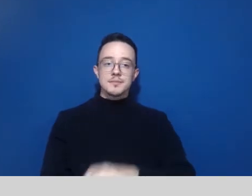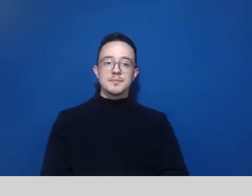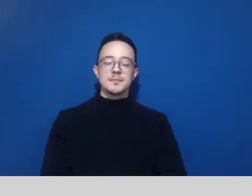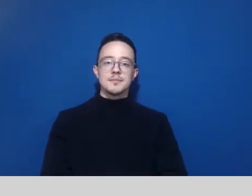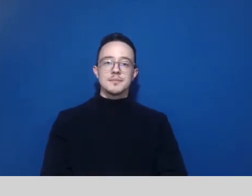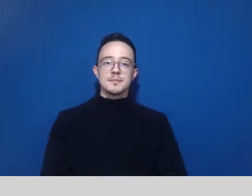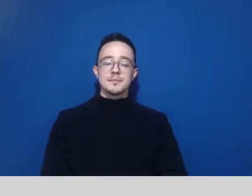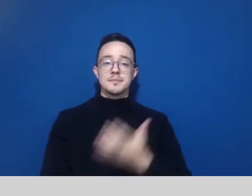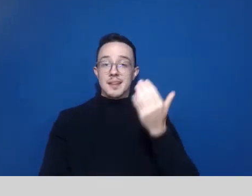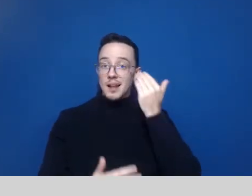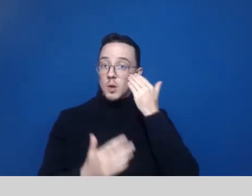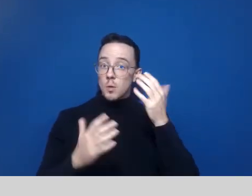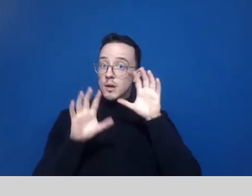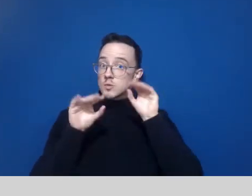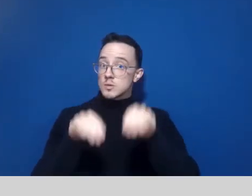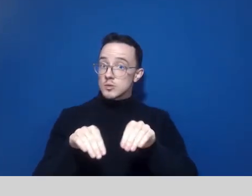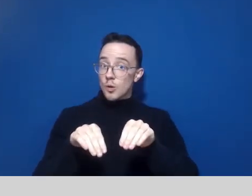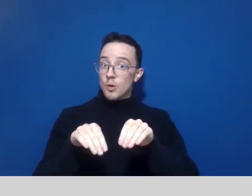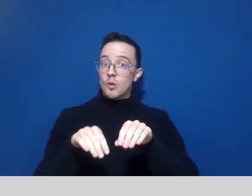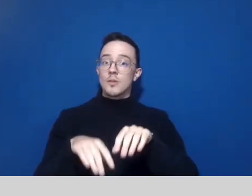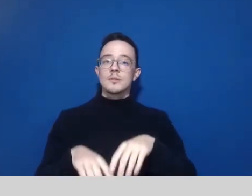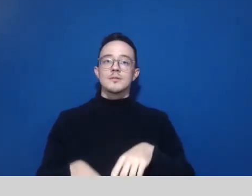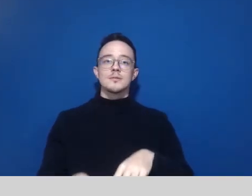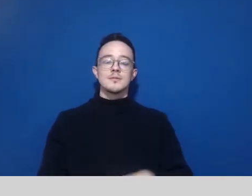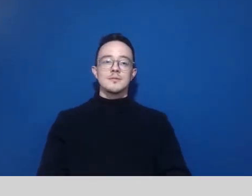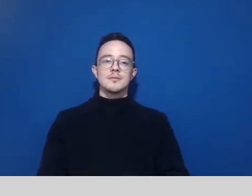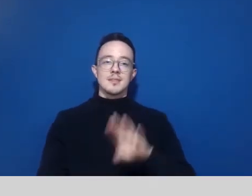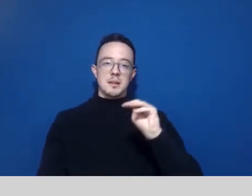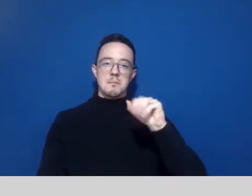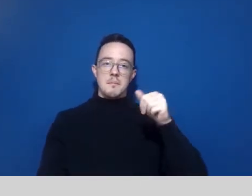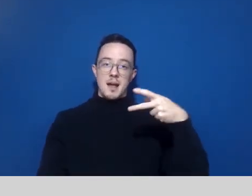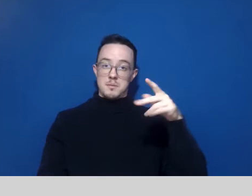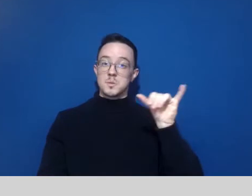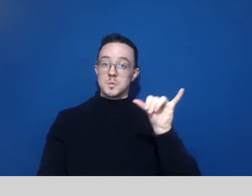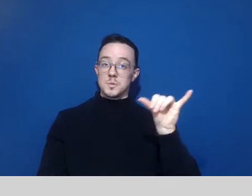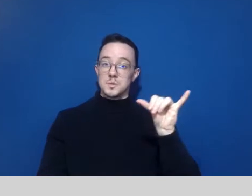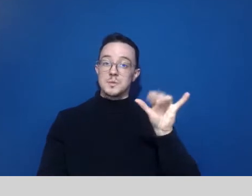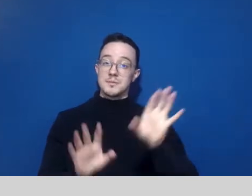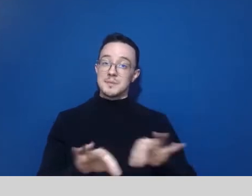And I know that I want to install that datasette-cluster-map plugin as well.